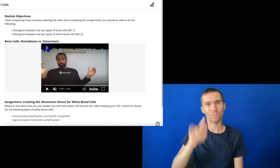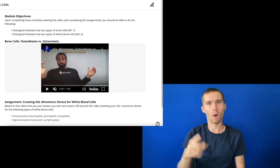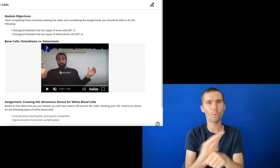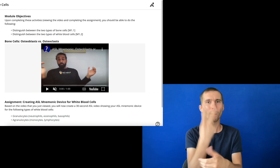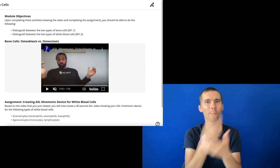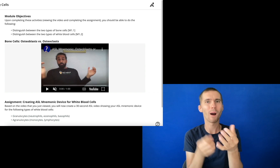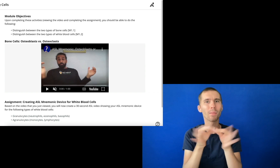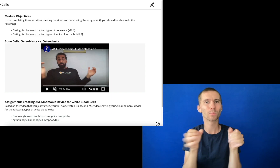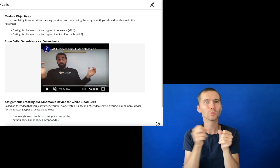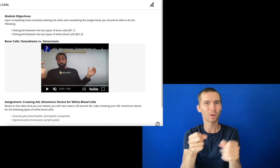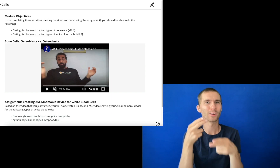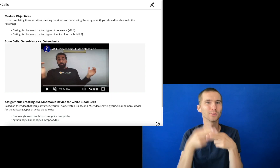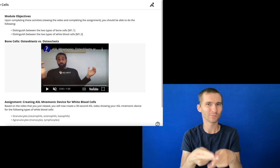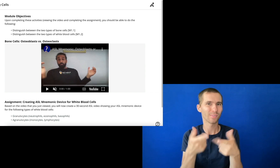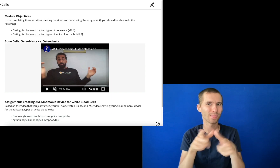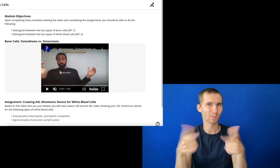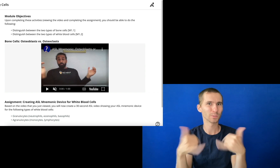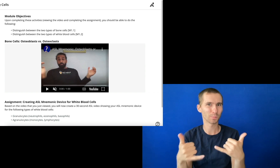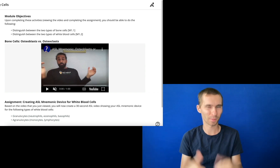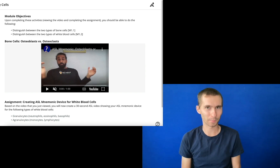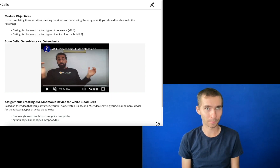This video uses a bilingual strategy called language play.